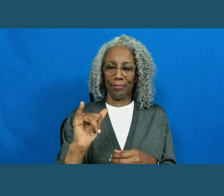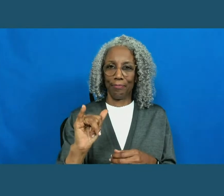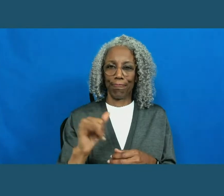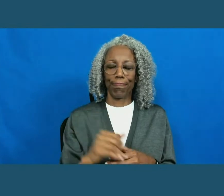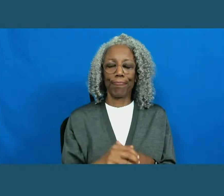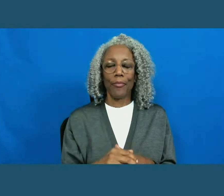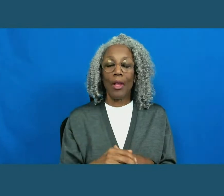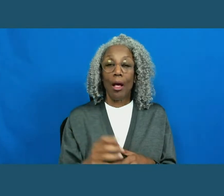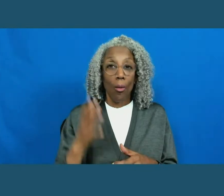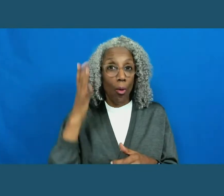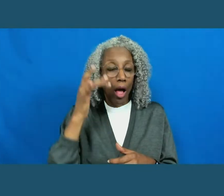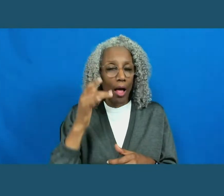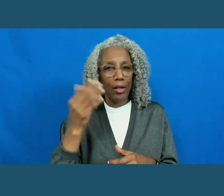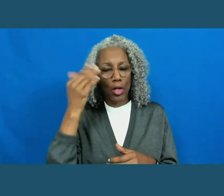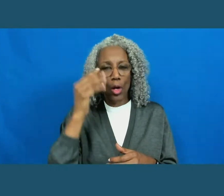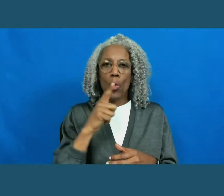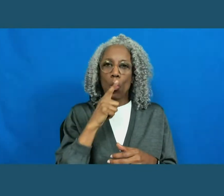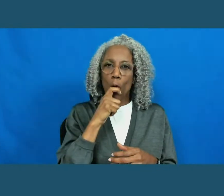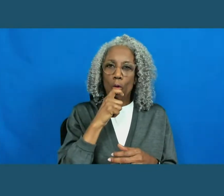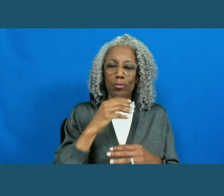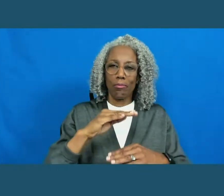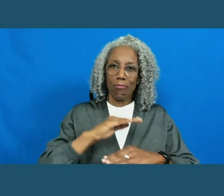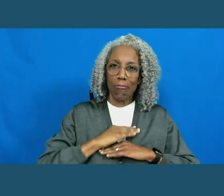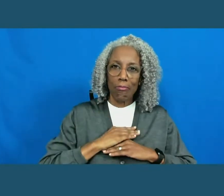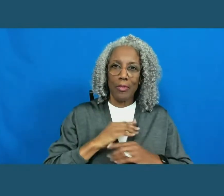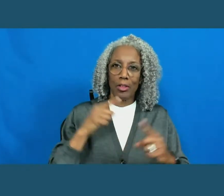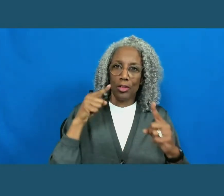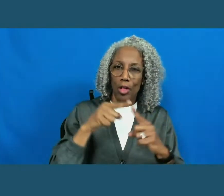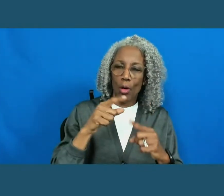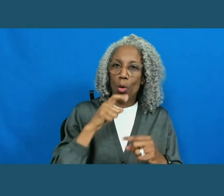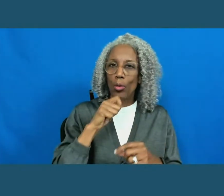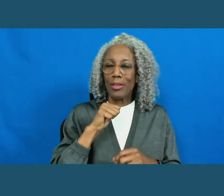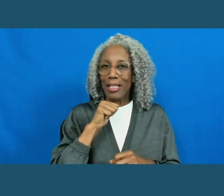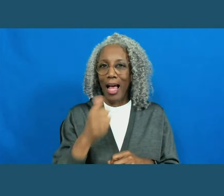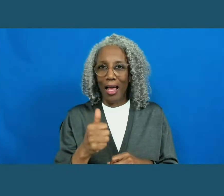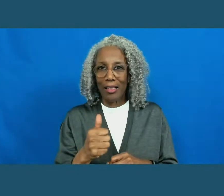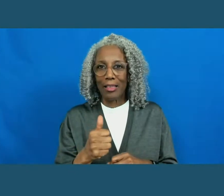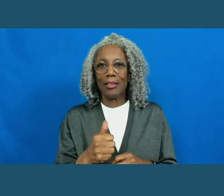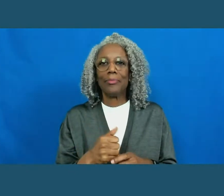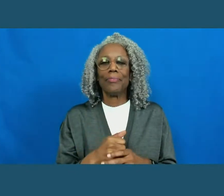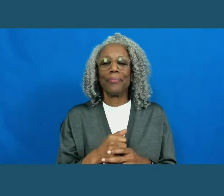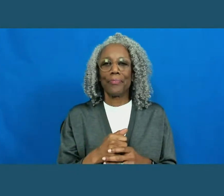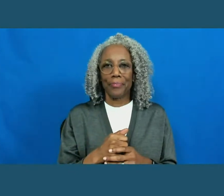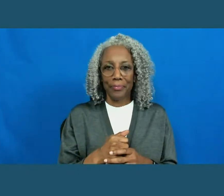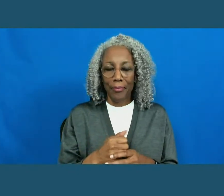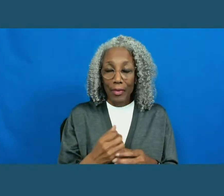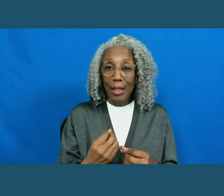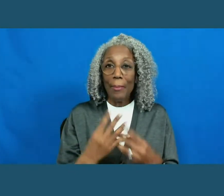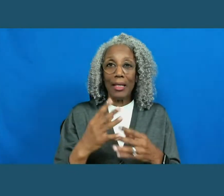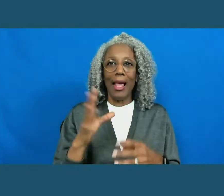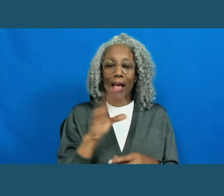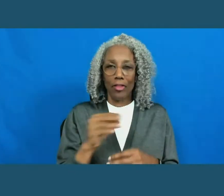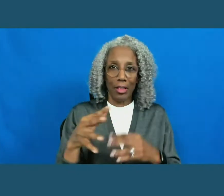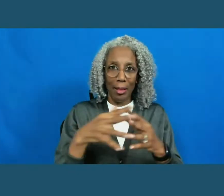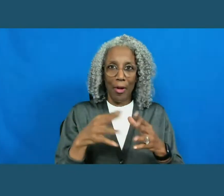tells us who's meeting the rgets and who's not by African American students in Grade two